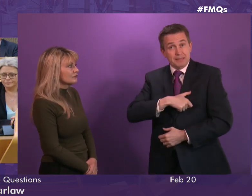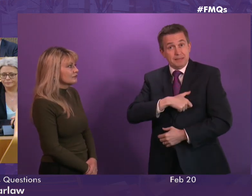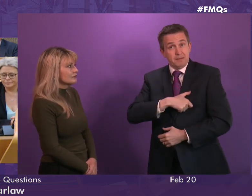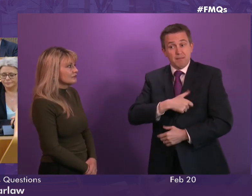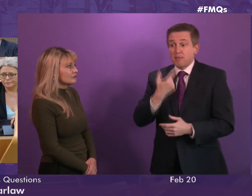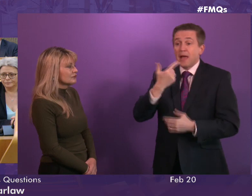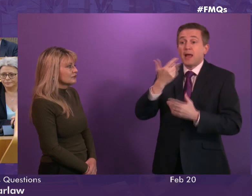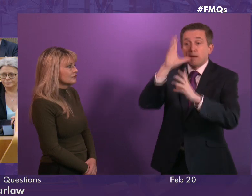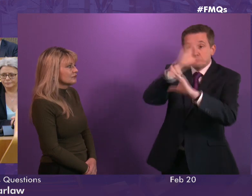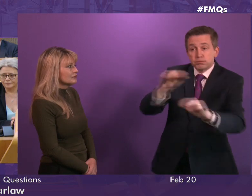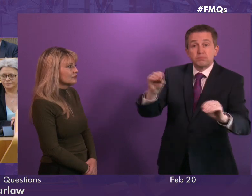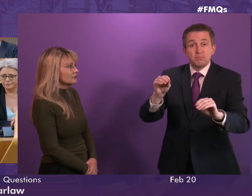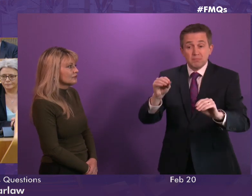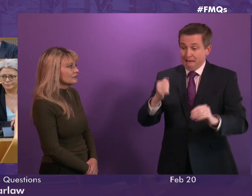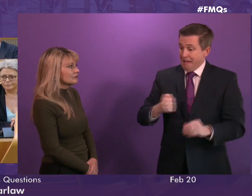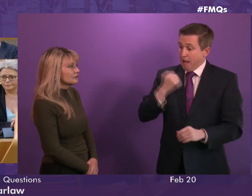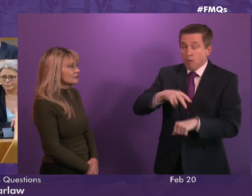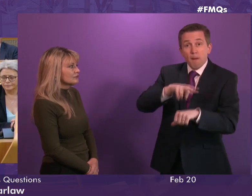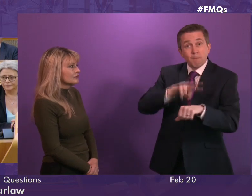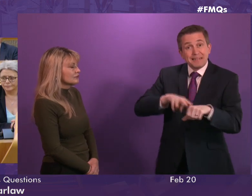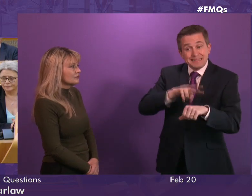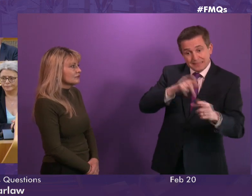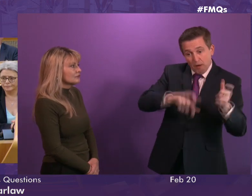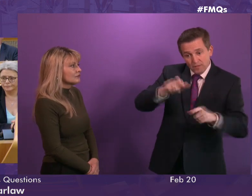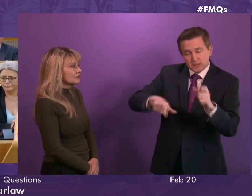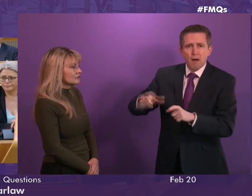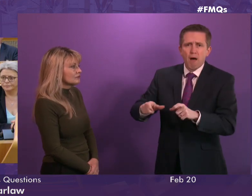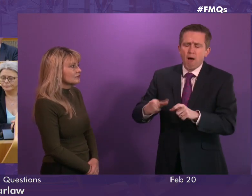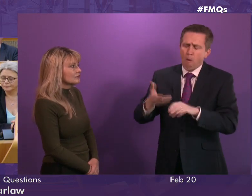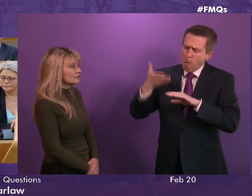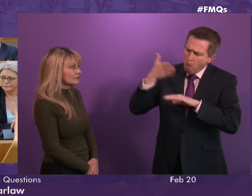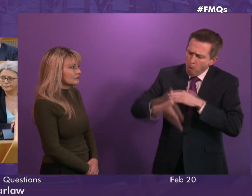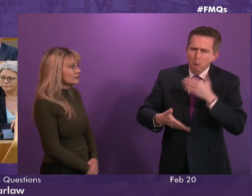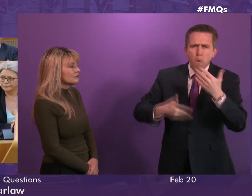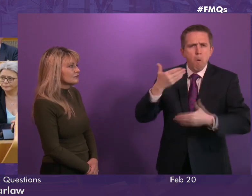“The police officers we represent are working harder than ever. They are under strain and